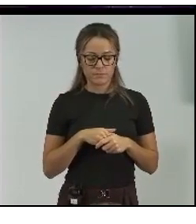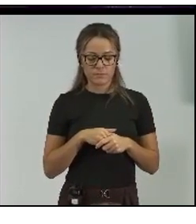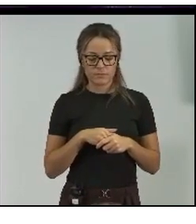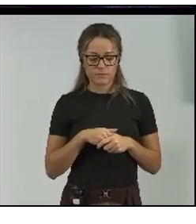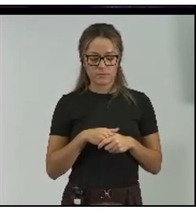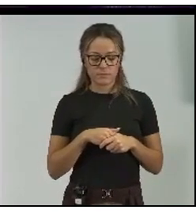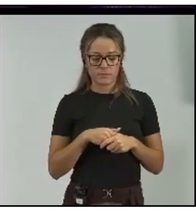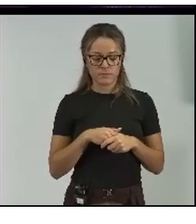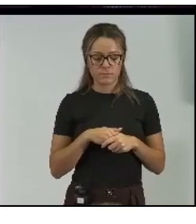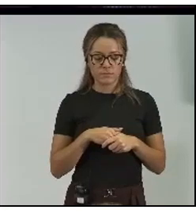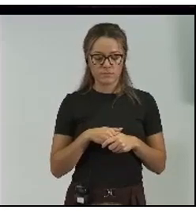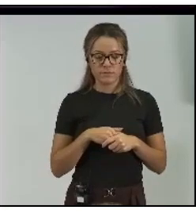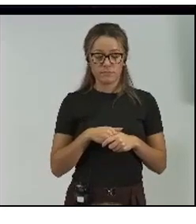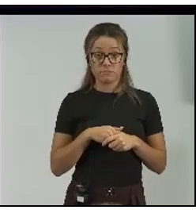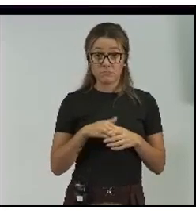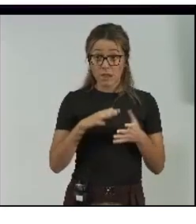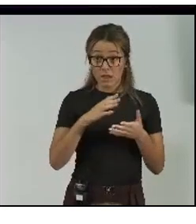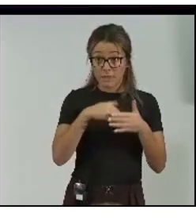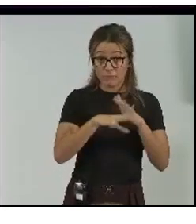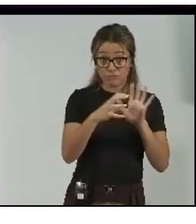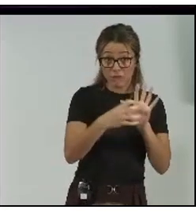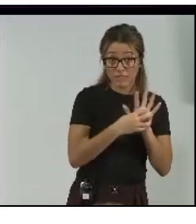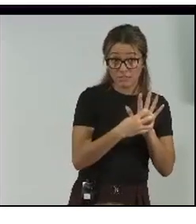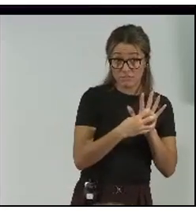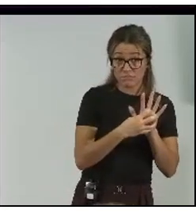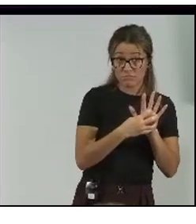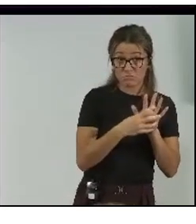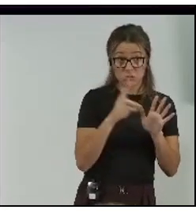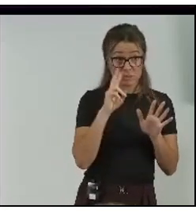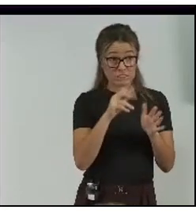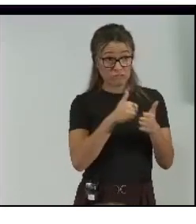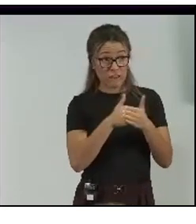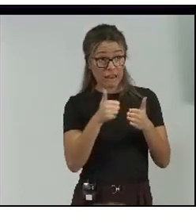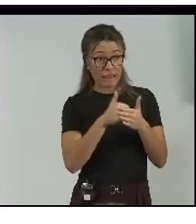that is more often than not, you know, what, what's we see often is, is marketing leading